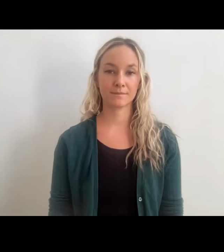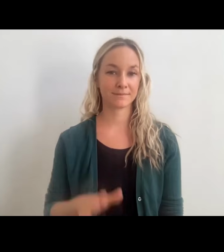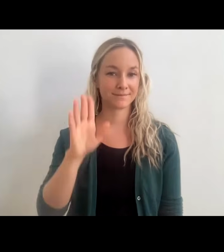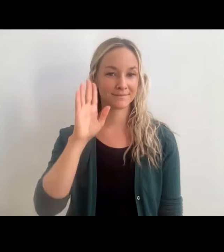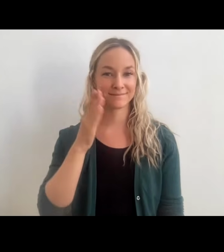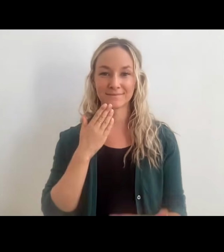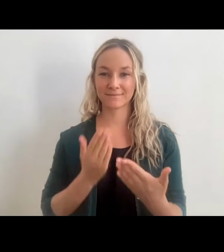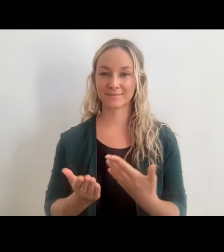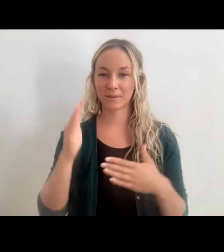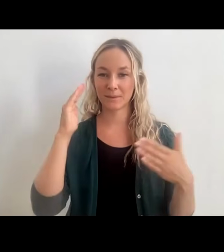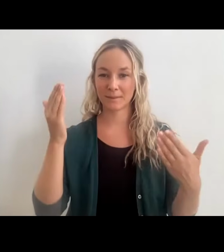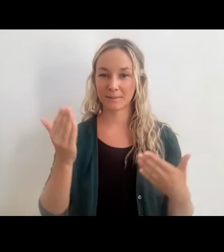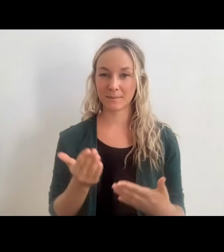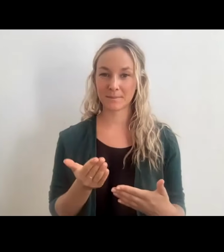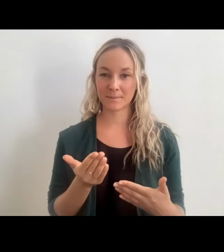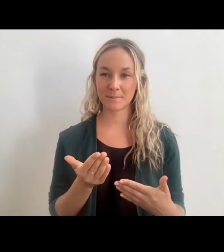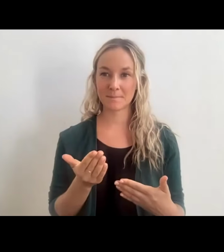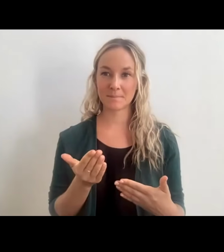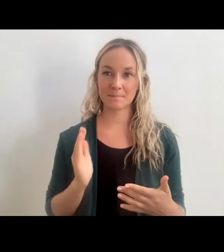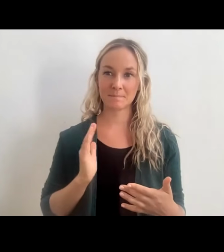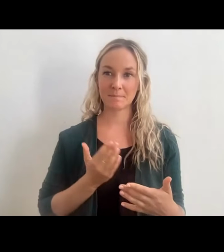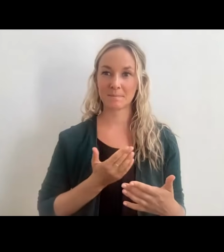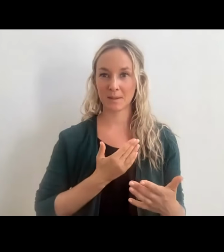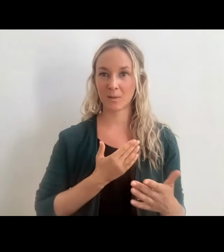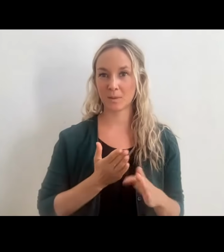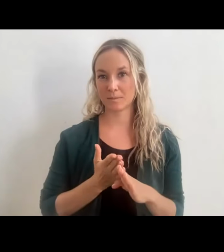NYAIL's 2022 Webinar Series, The webinar series is